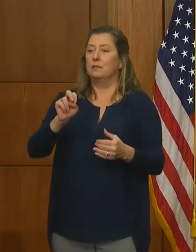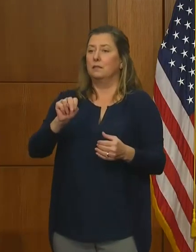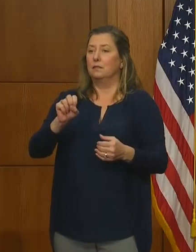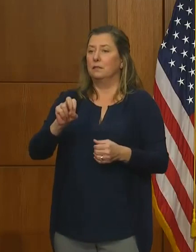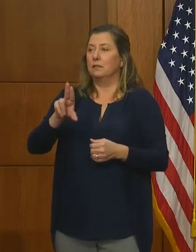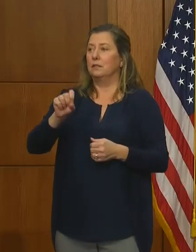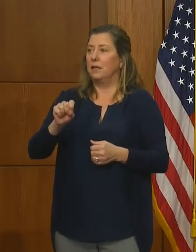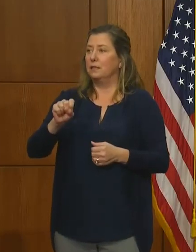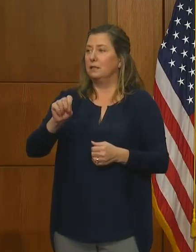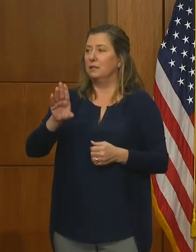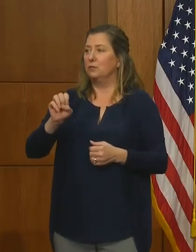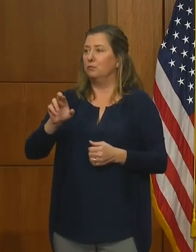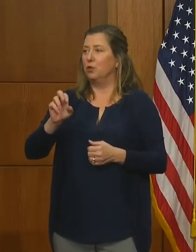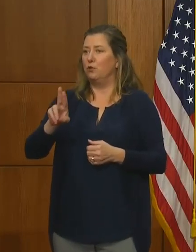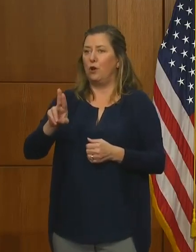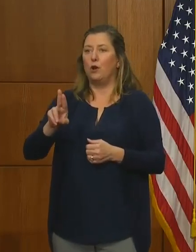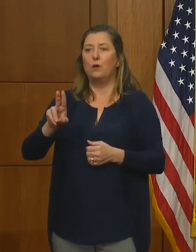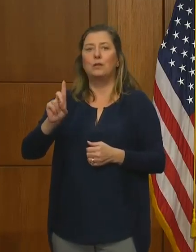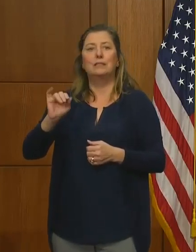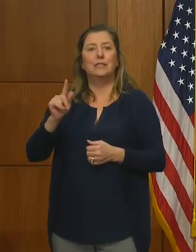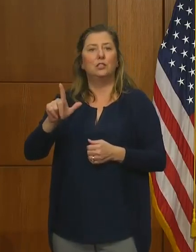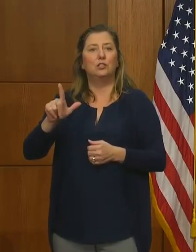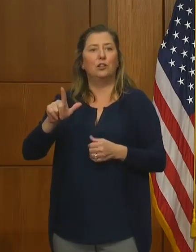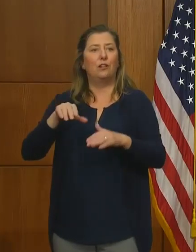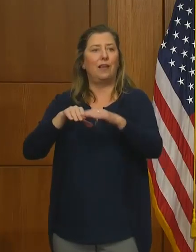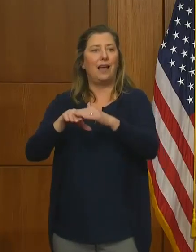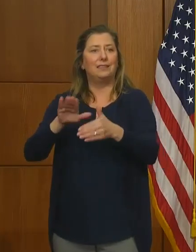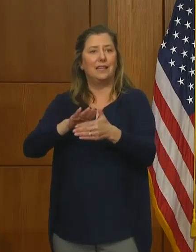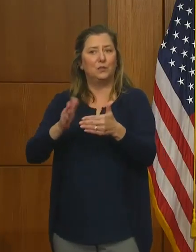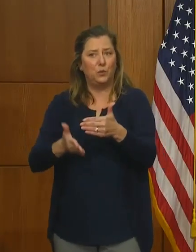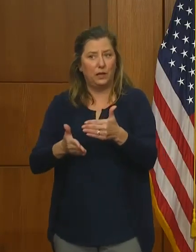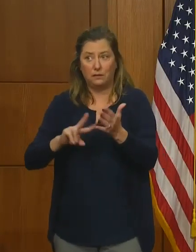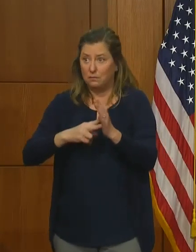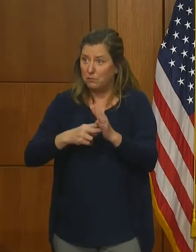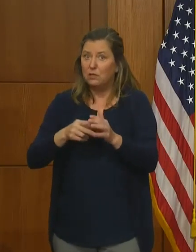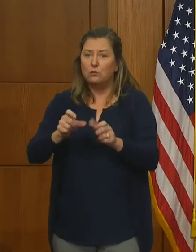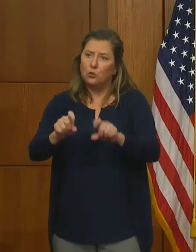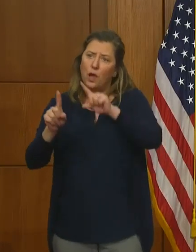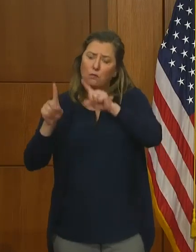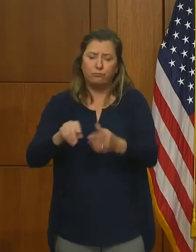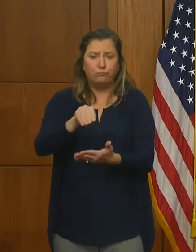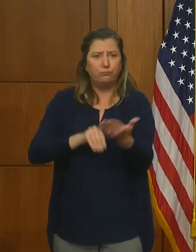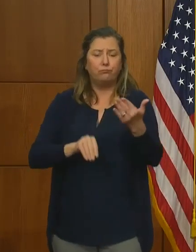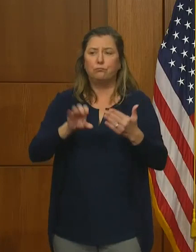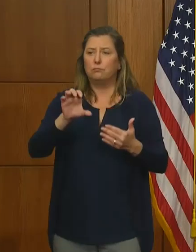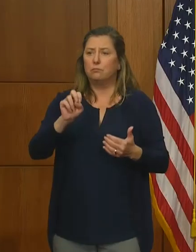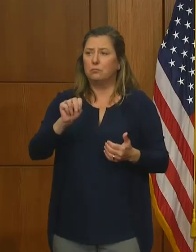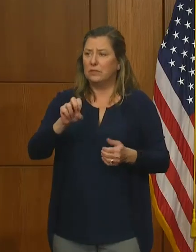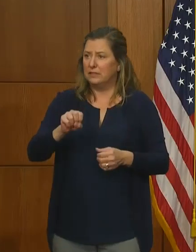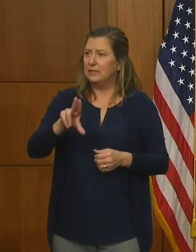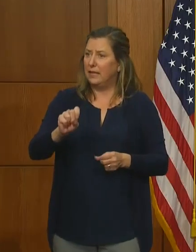FIRST THIS WEEKEND IS THE CENSUS BUREAU'S DIGITAL ACTION